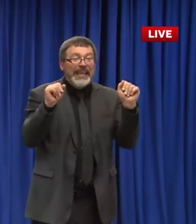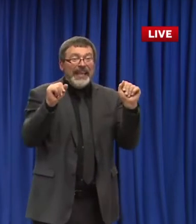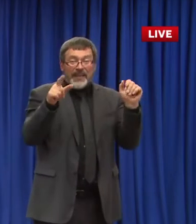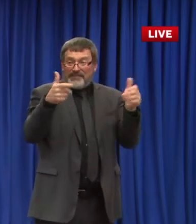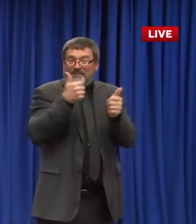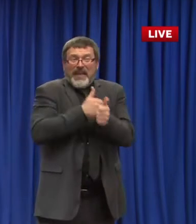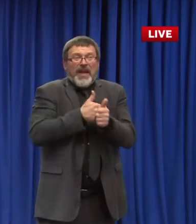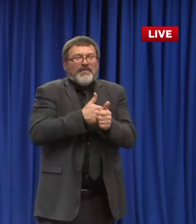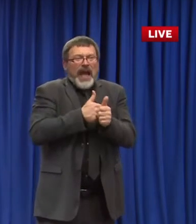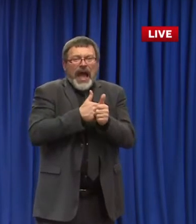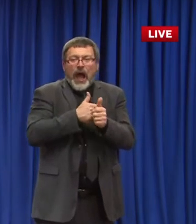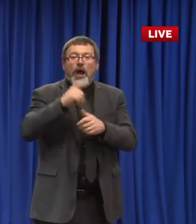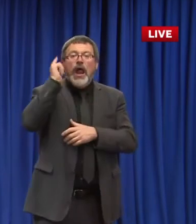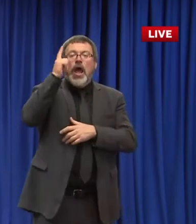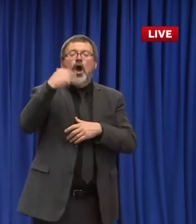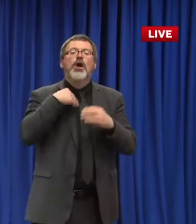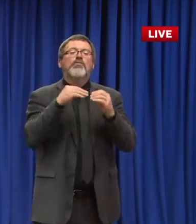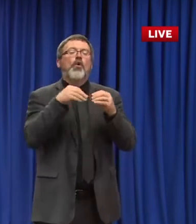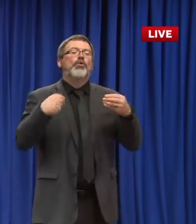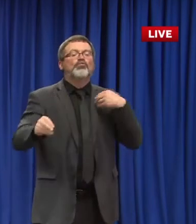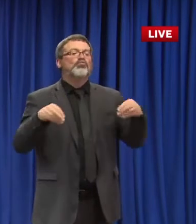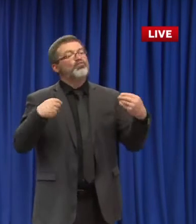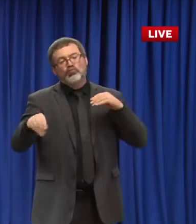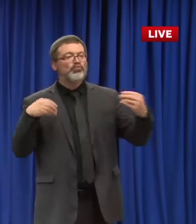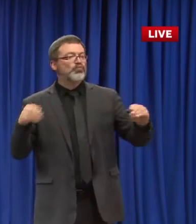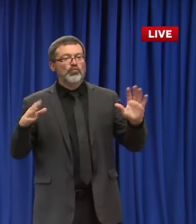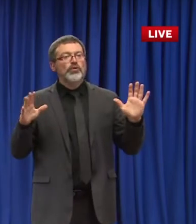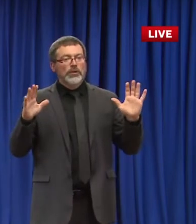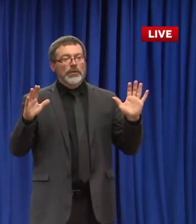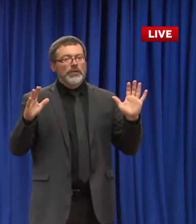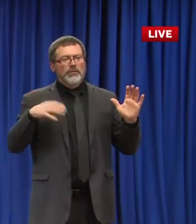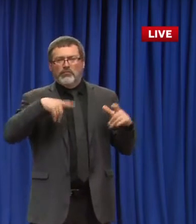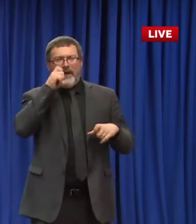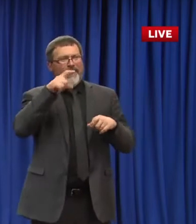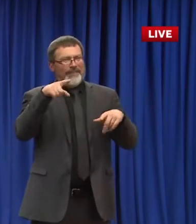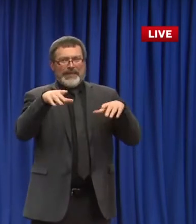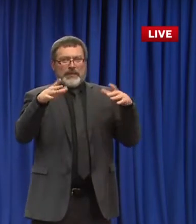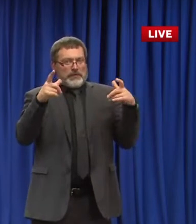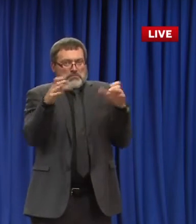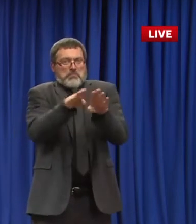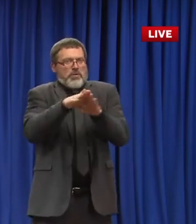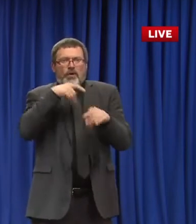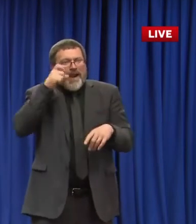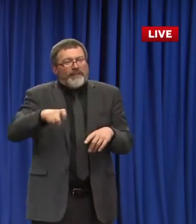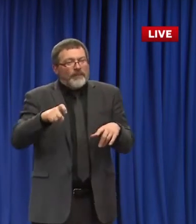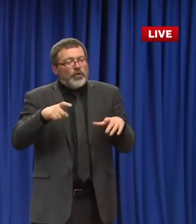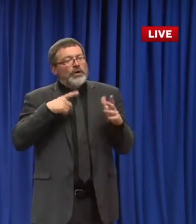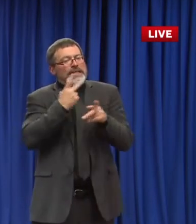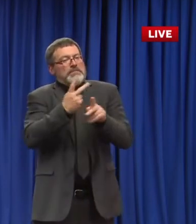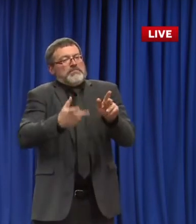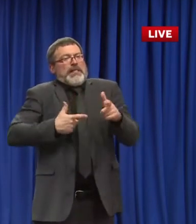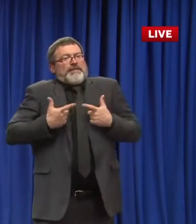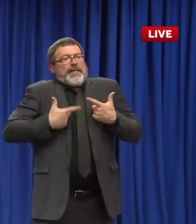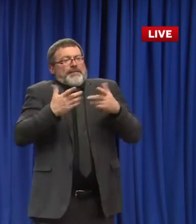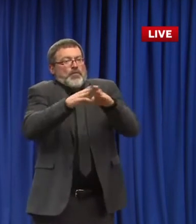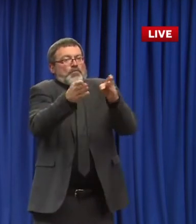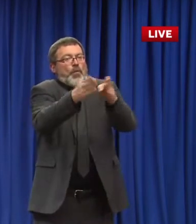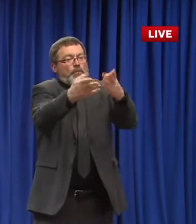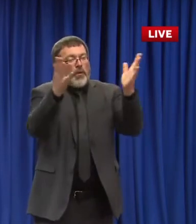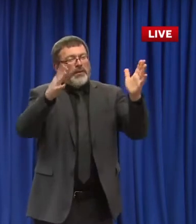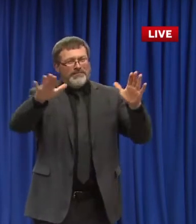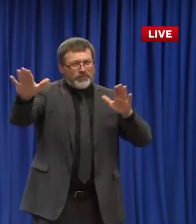IT REALLY DOES ALLOW US TO MAKE THOSE ADDITIONAL STEPS IN THE FUTURE WITHOUT HAVING TO STEP BACKWARDS AND I’VE ALWAYS SAID WE’RE KIND OF SLOW AND STEADY IN THIS ONE AND IF WE DO THAT IF WE